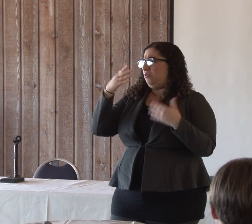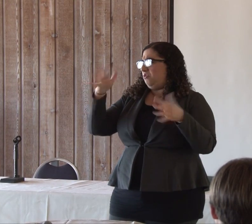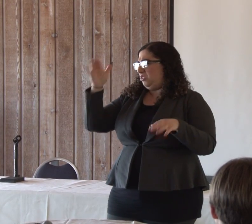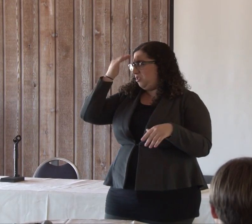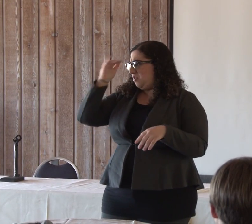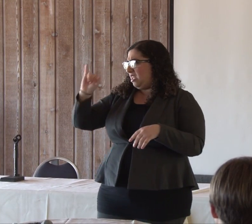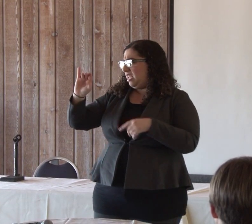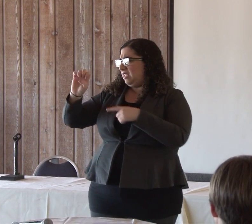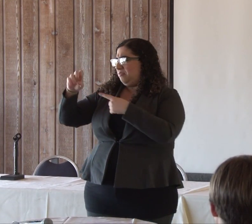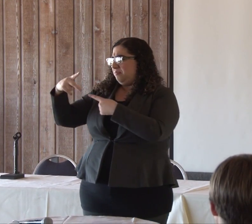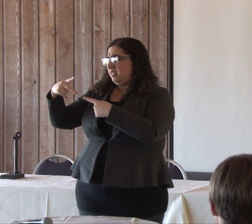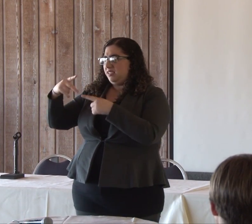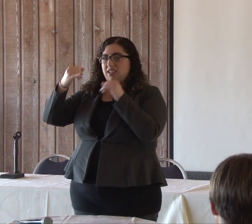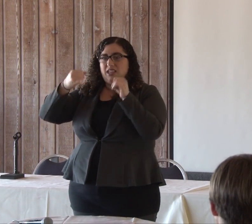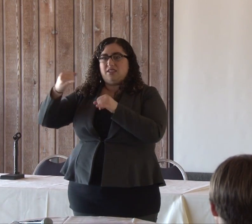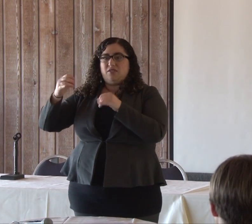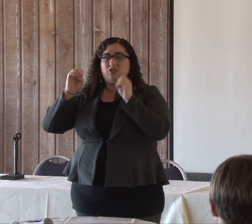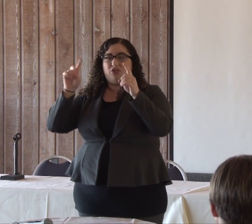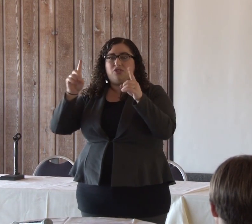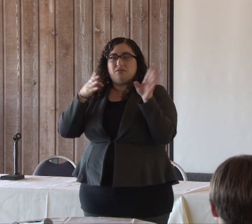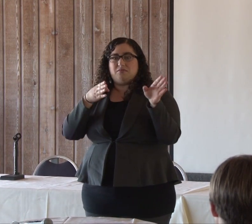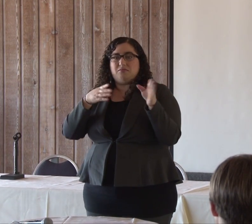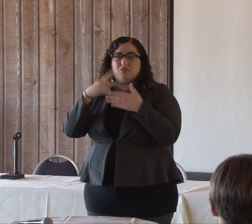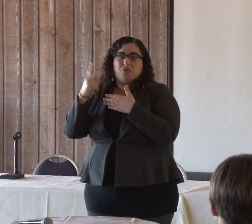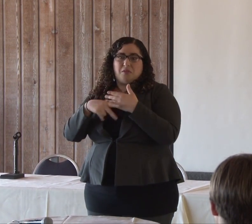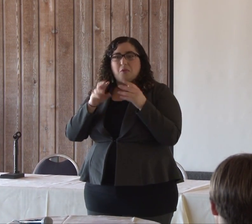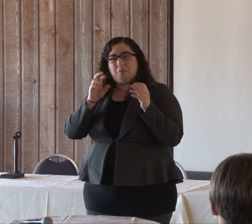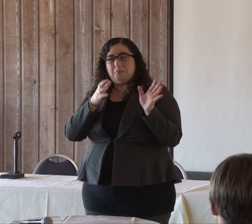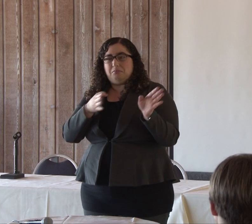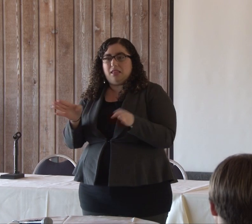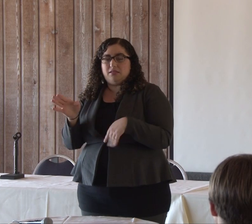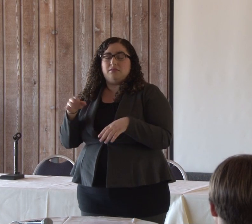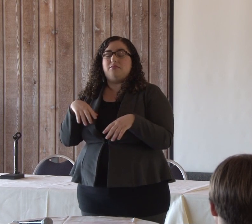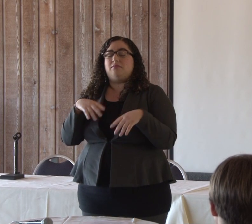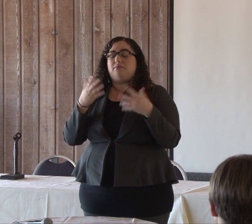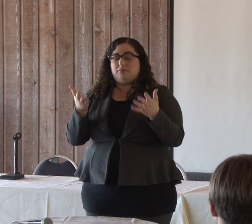children in the education system. So many of you already know what an IEP is ?